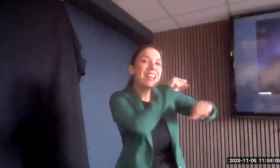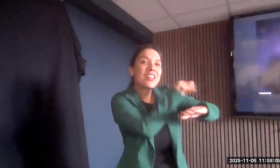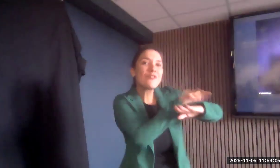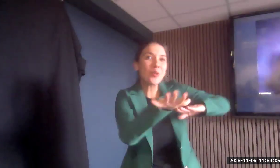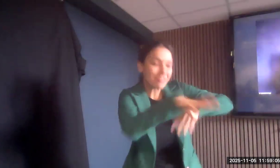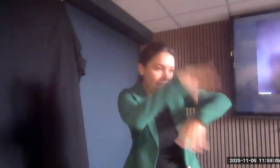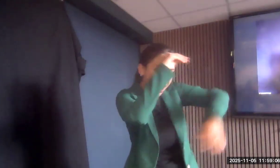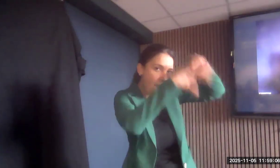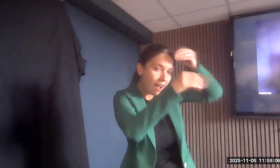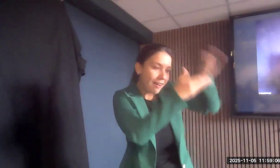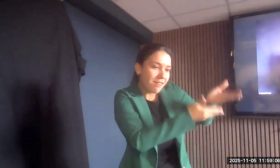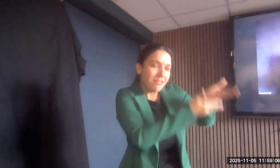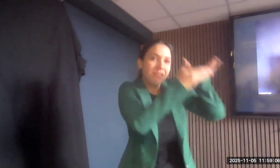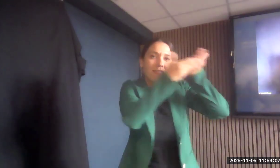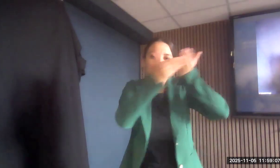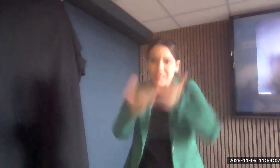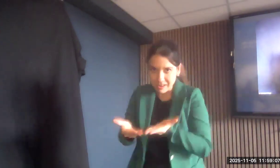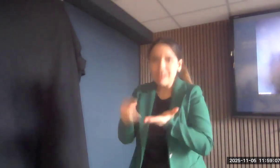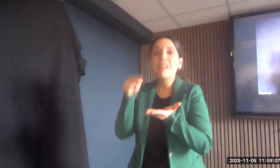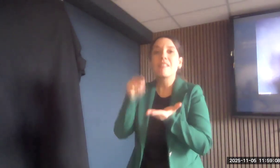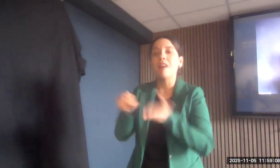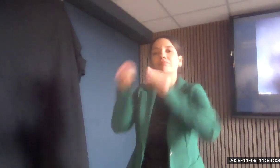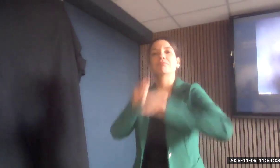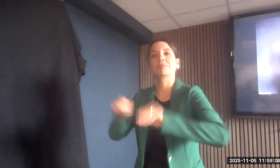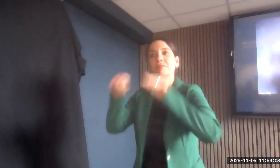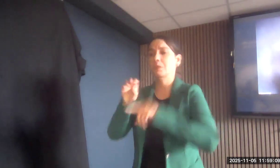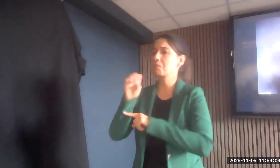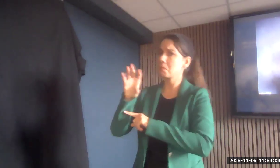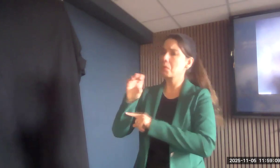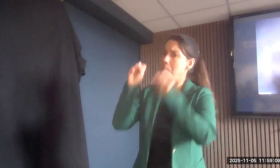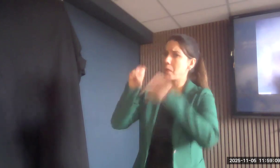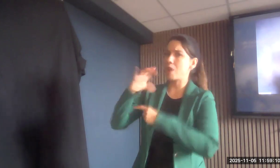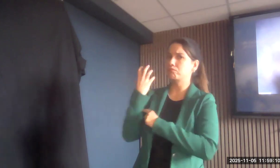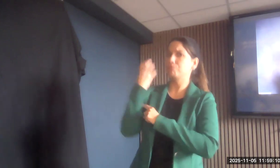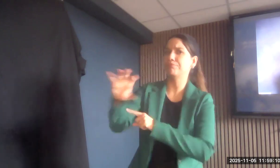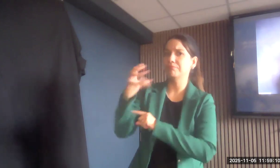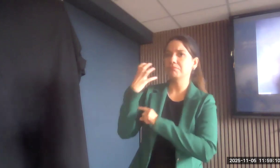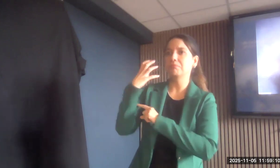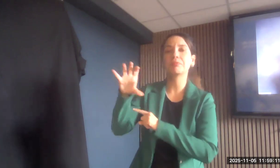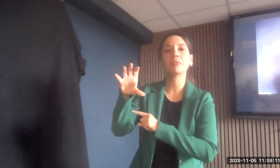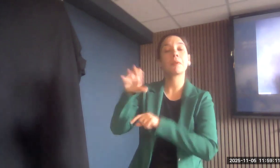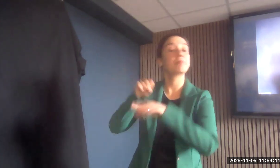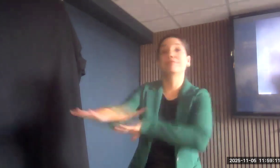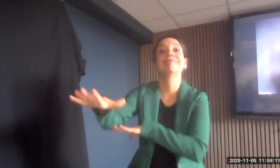And when he was in that school his sign language was influenced, and then when he moved to the area, he started teaching.